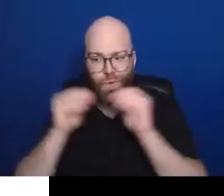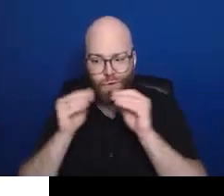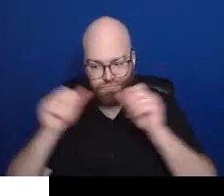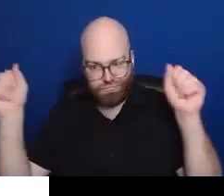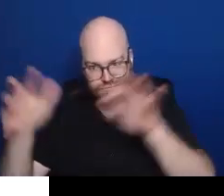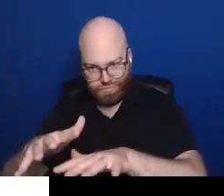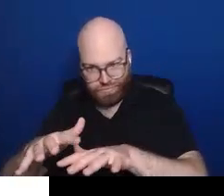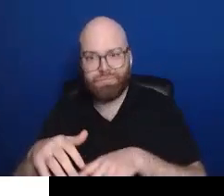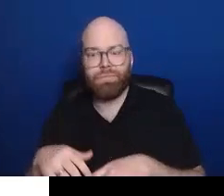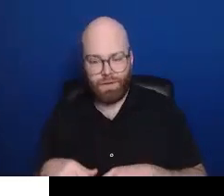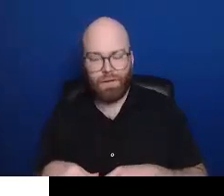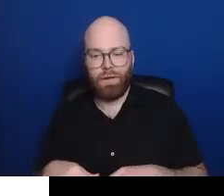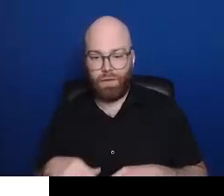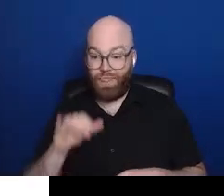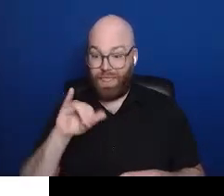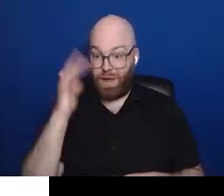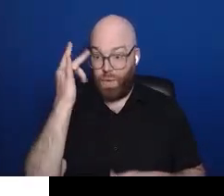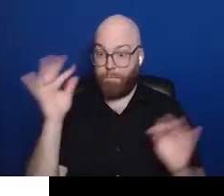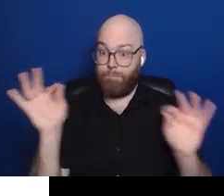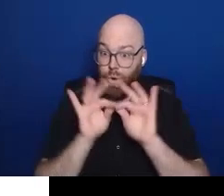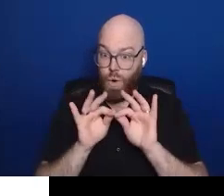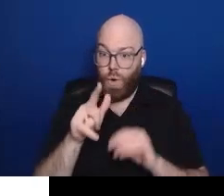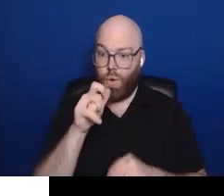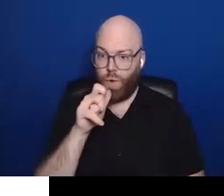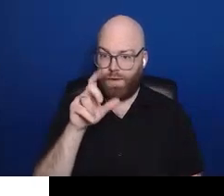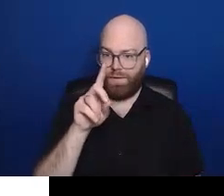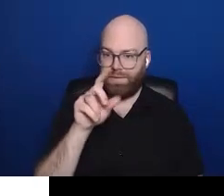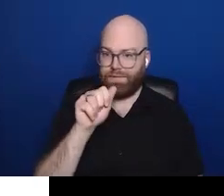DACA students or DACA recipients to renew their status